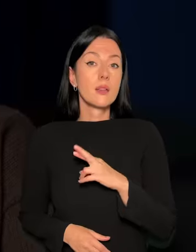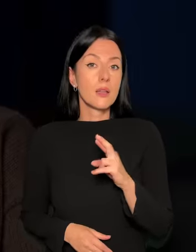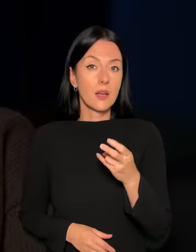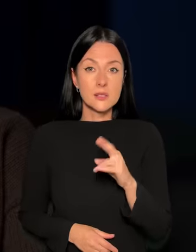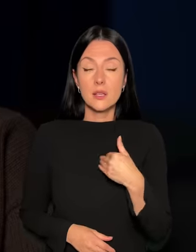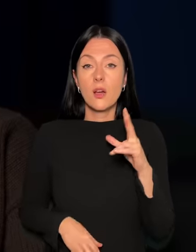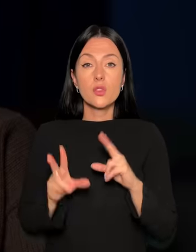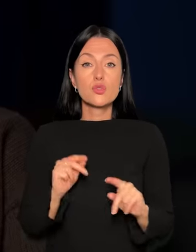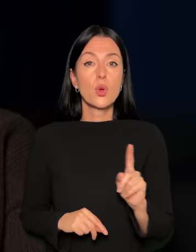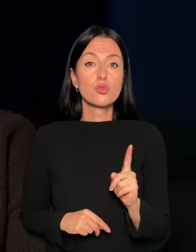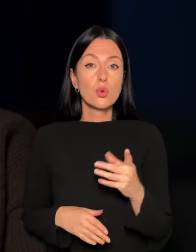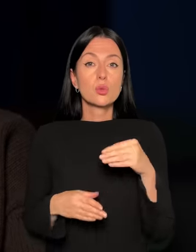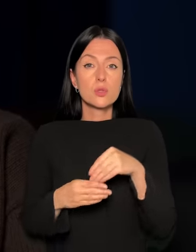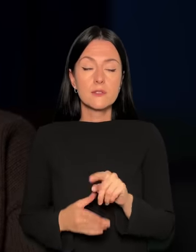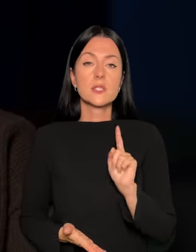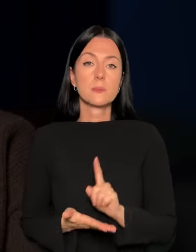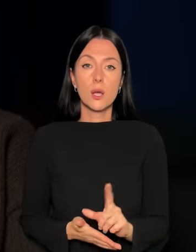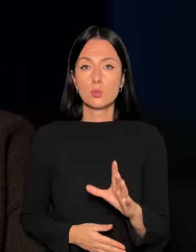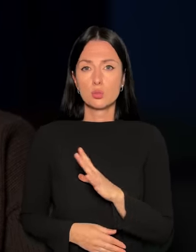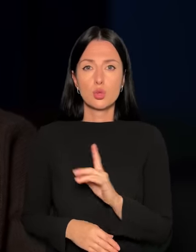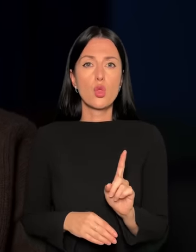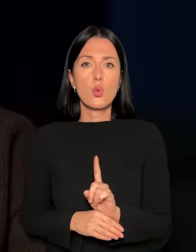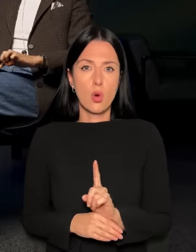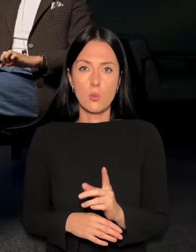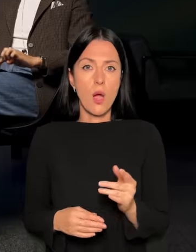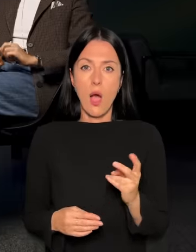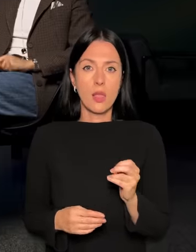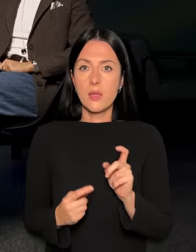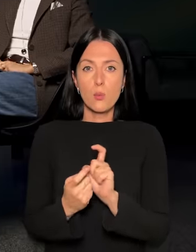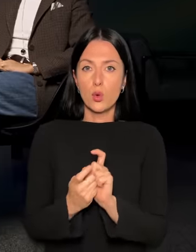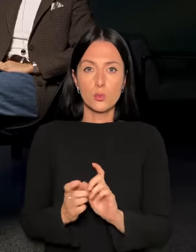"I'm Yasia, and I believe that inclusivity should be the norm, not a struggle.